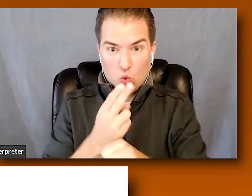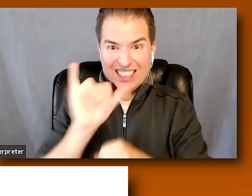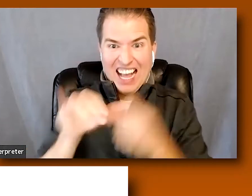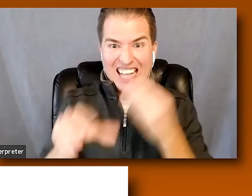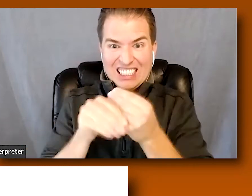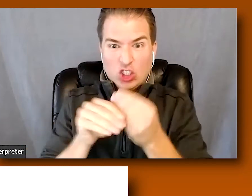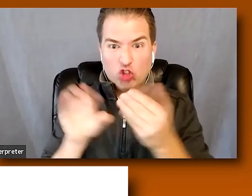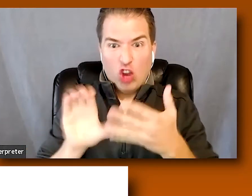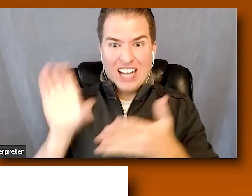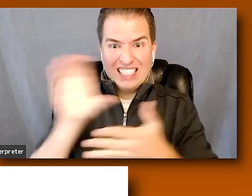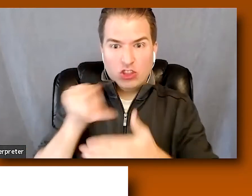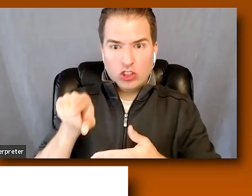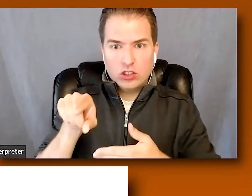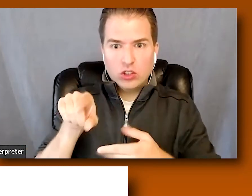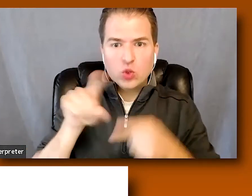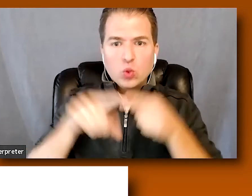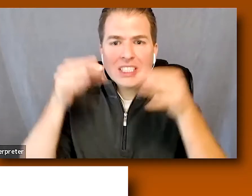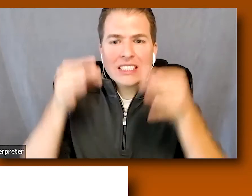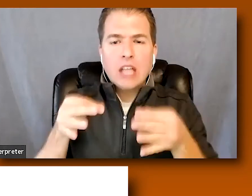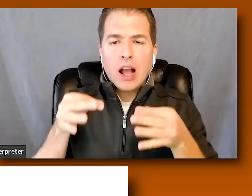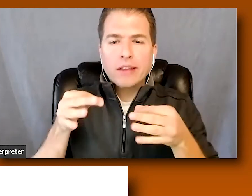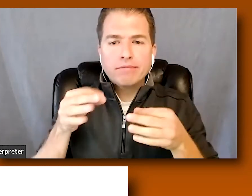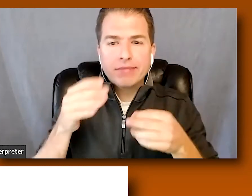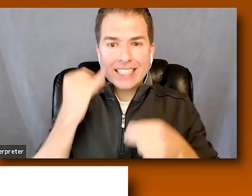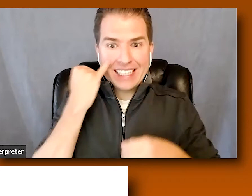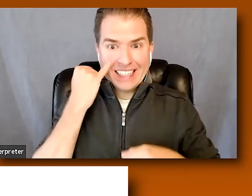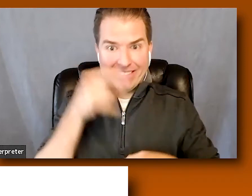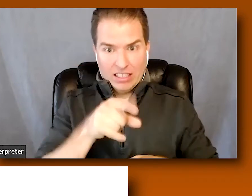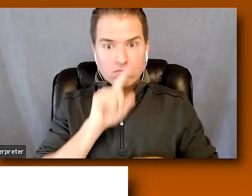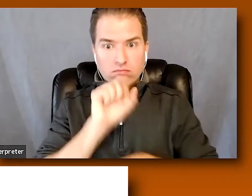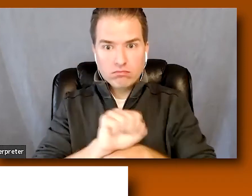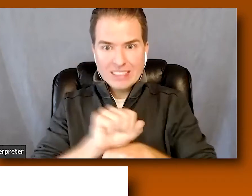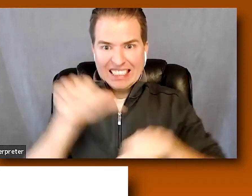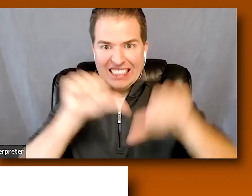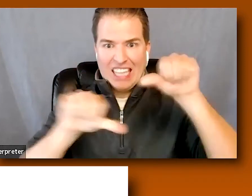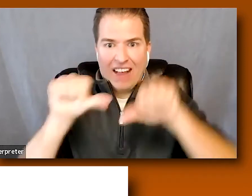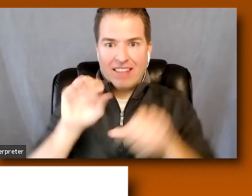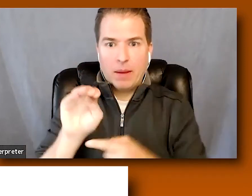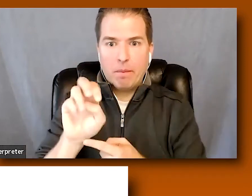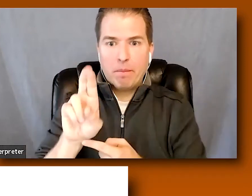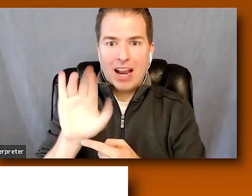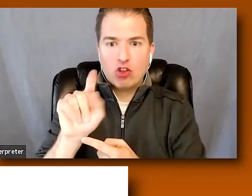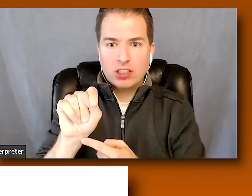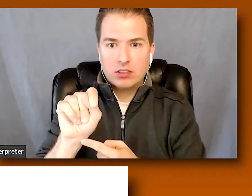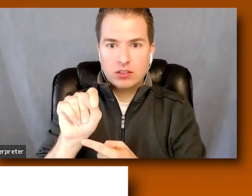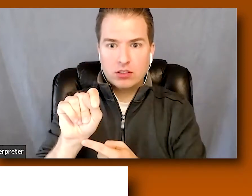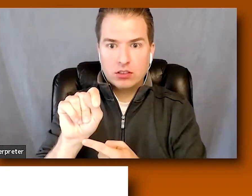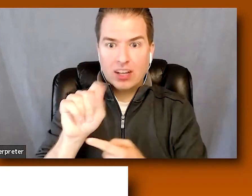determining the scientific merit, in providing the overall impact score.